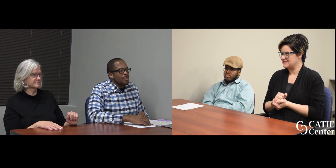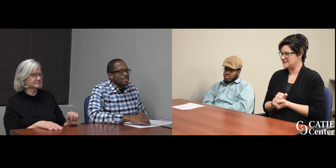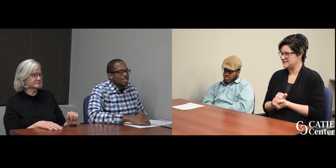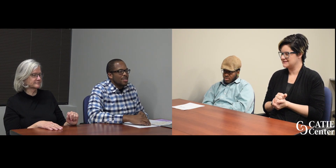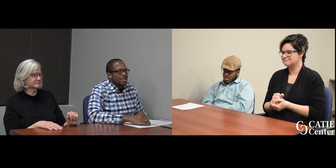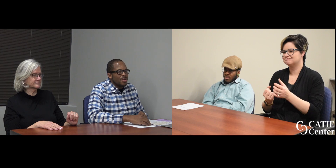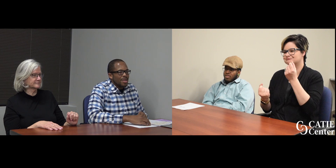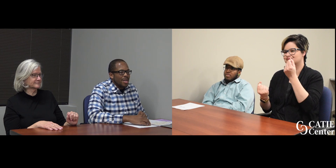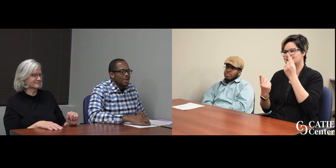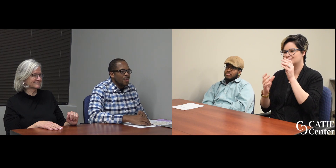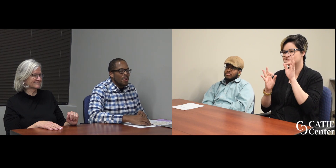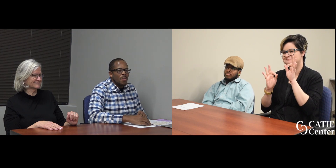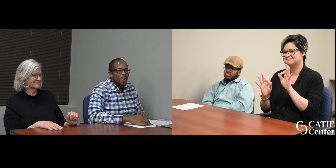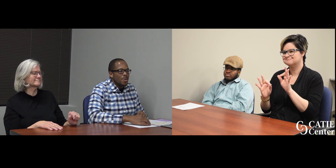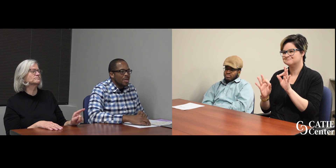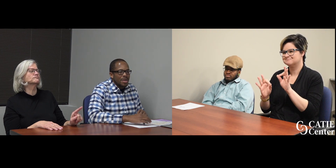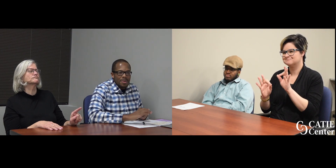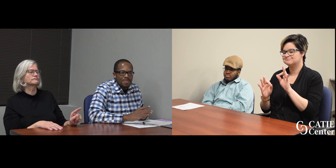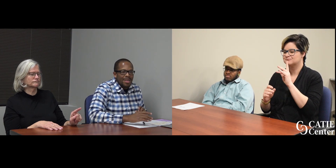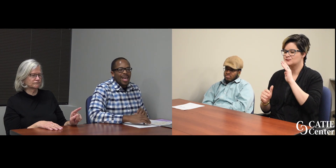Understood, okay. Well welcome.